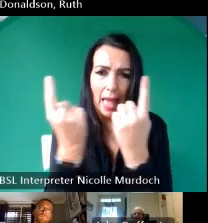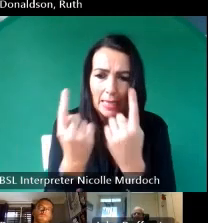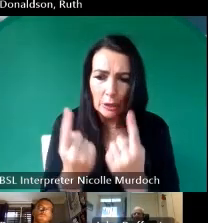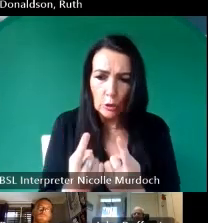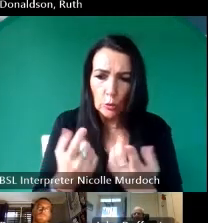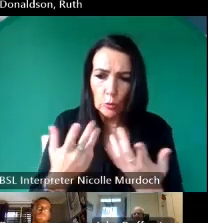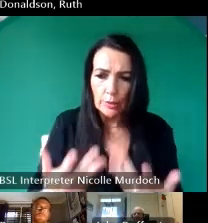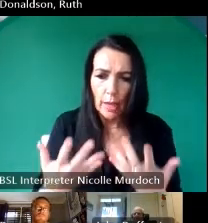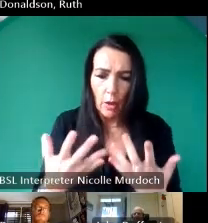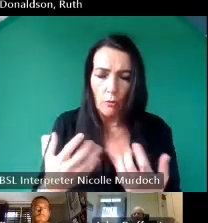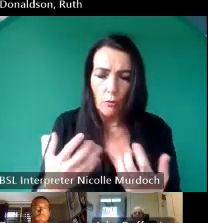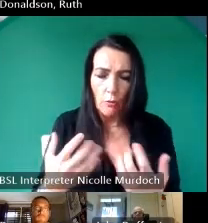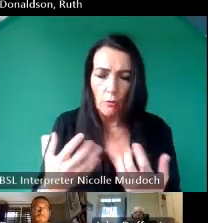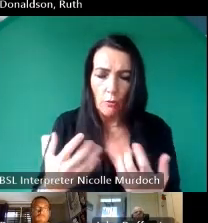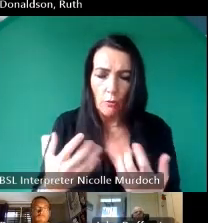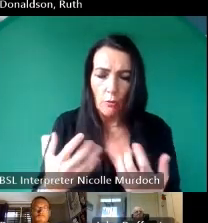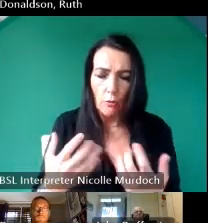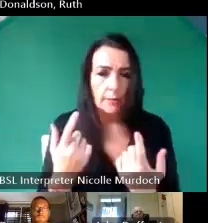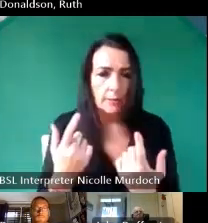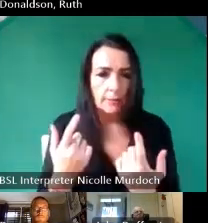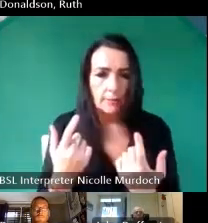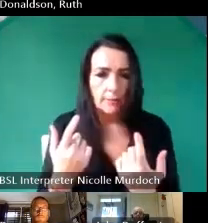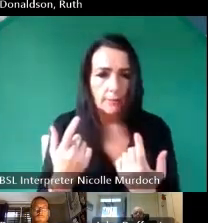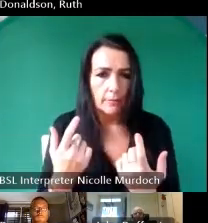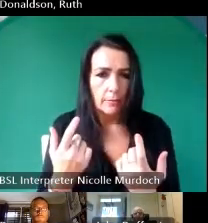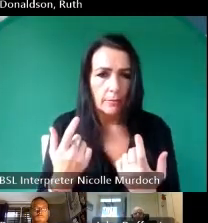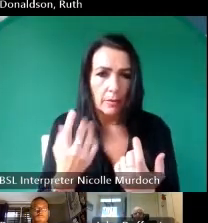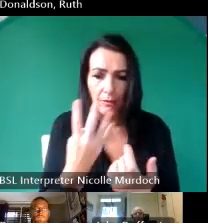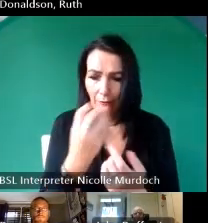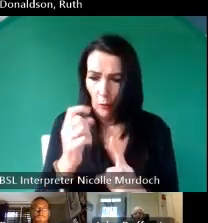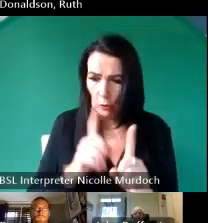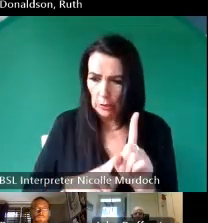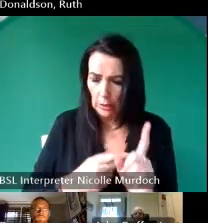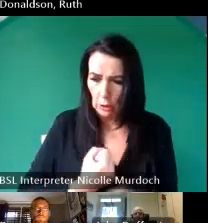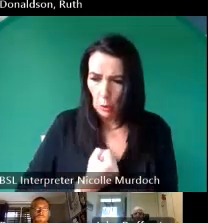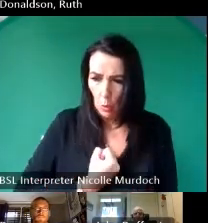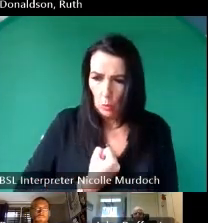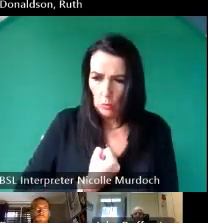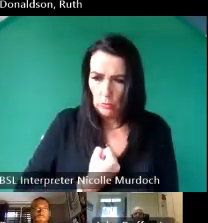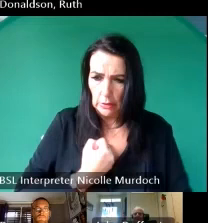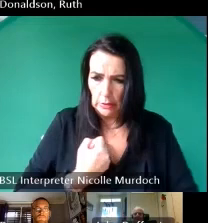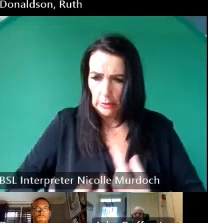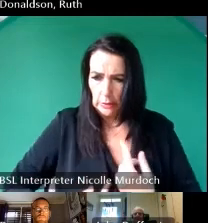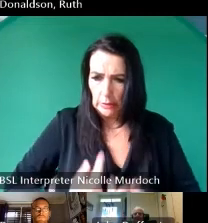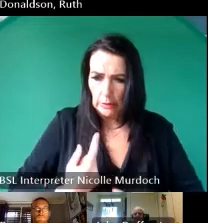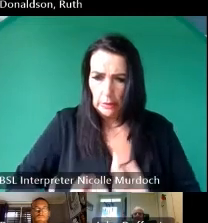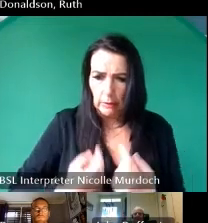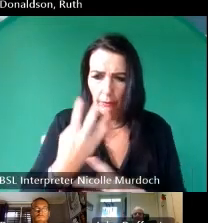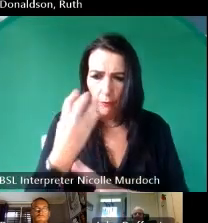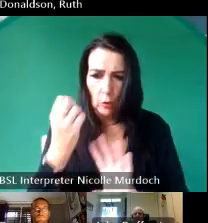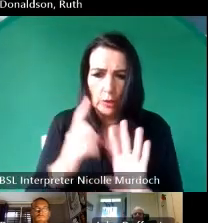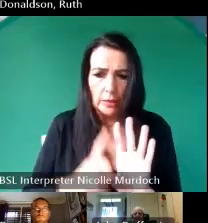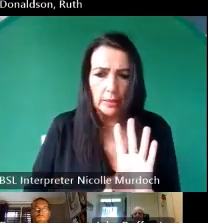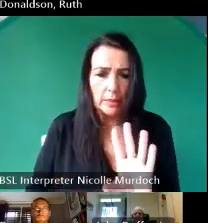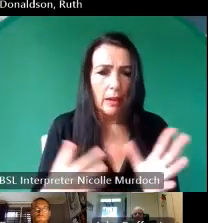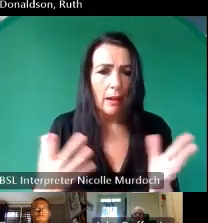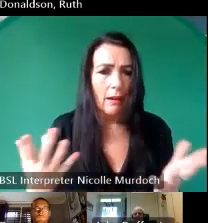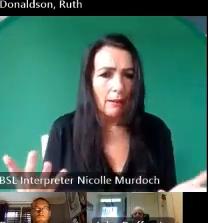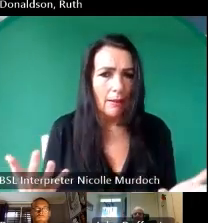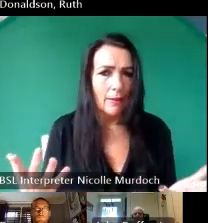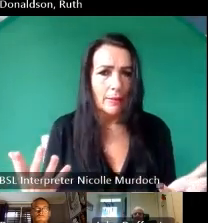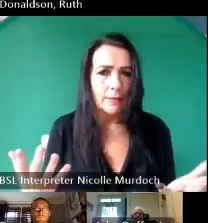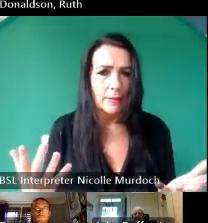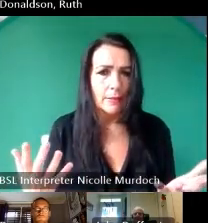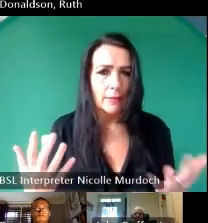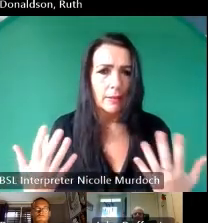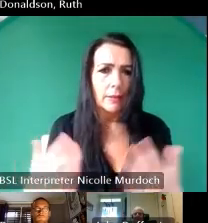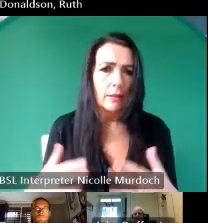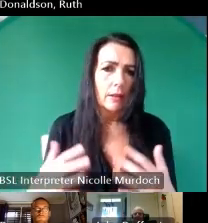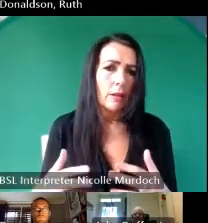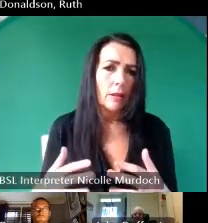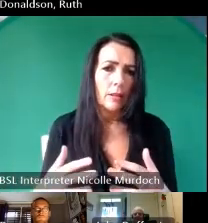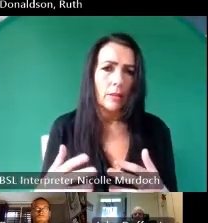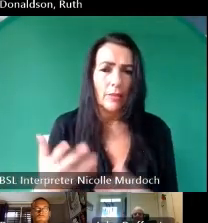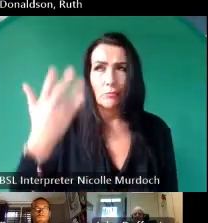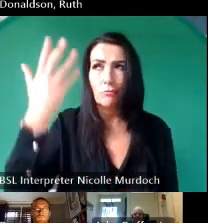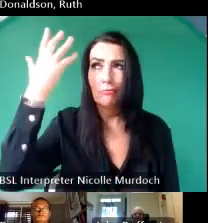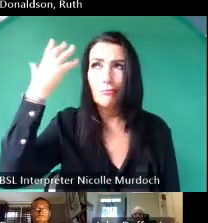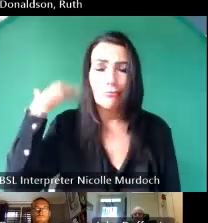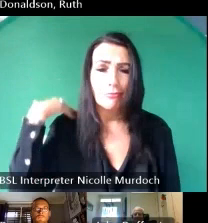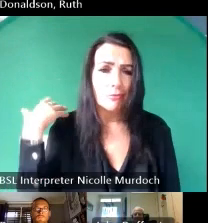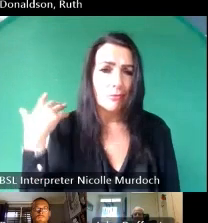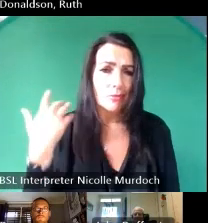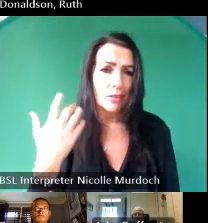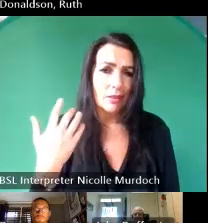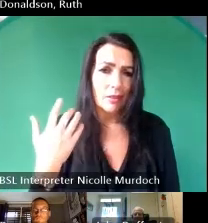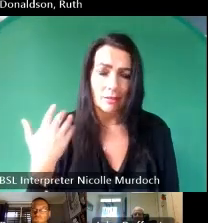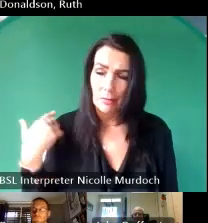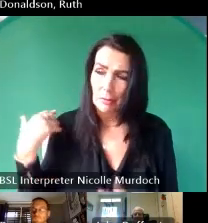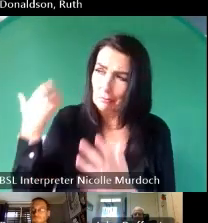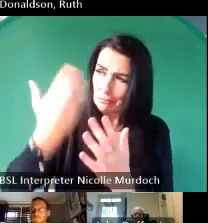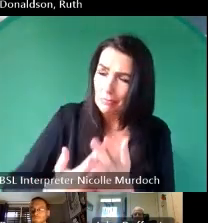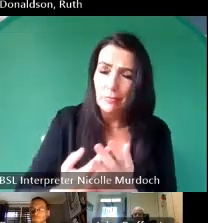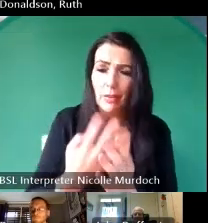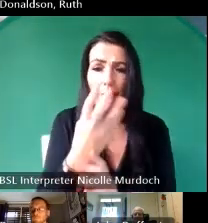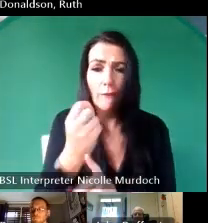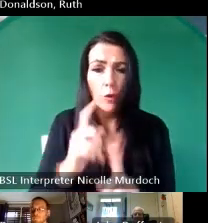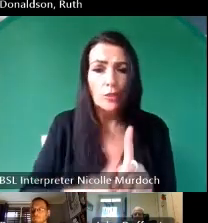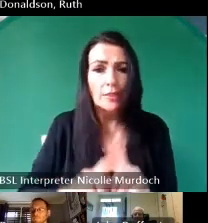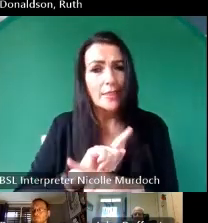just been stopped there for 40 years um and it amazes to be that 40 years ago 40 years since um